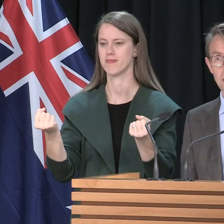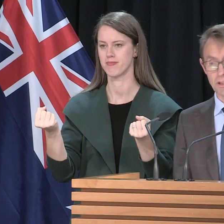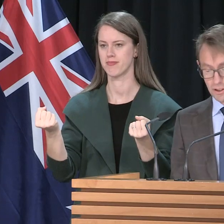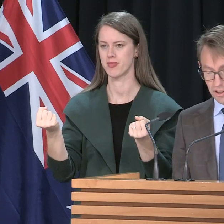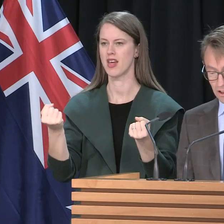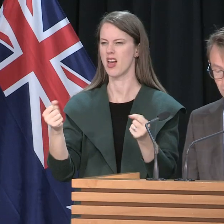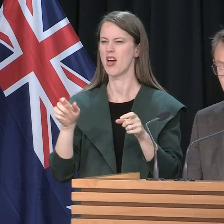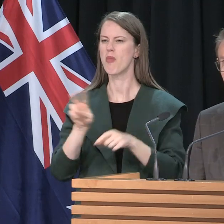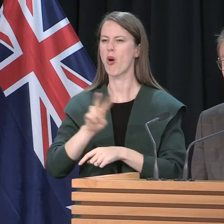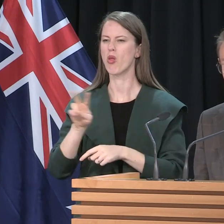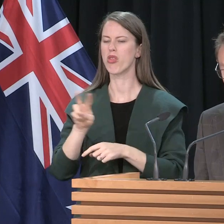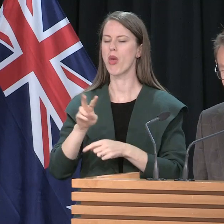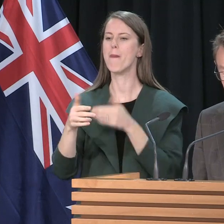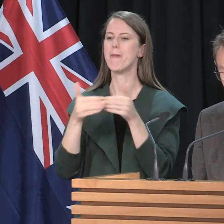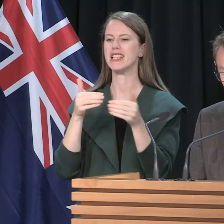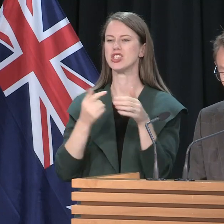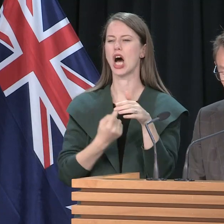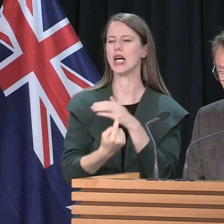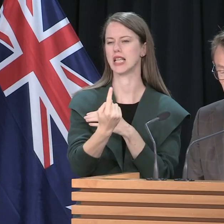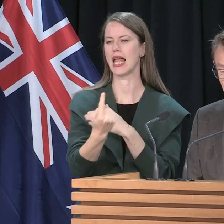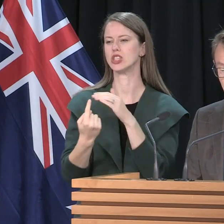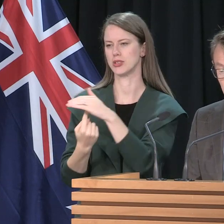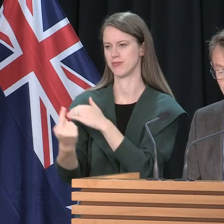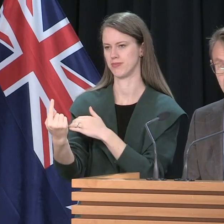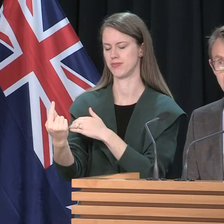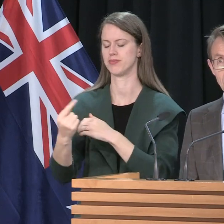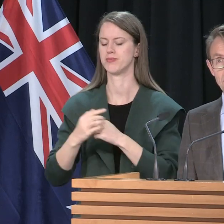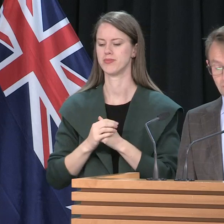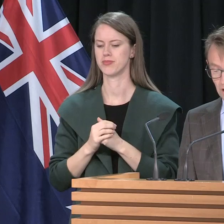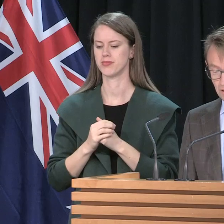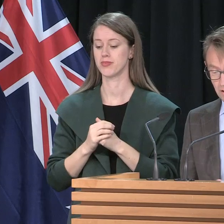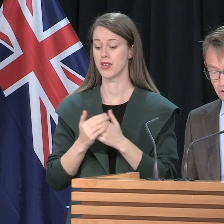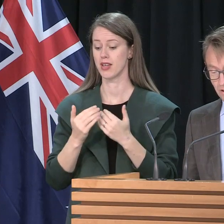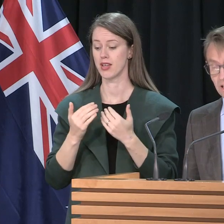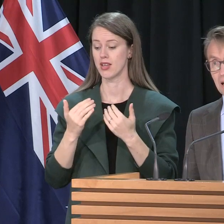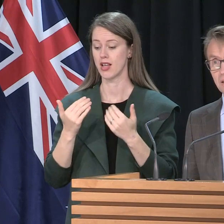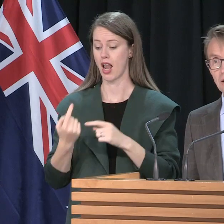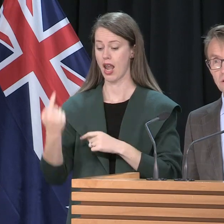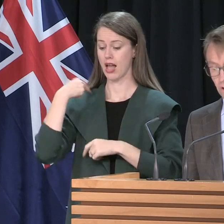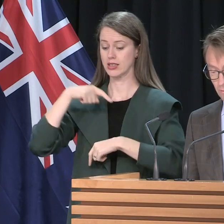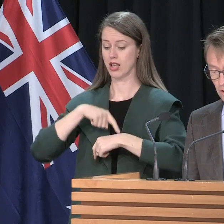MAORI) . So today there were two new cases of COVID-19 to report in